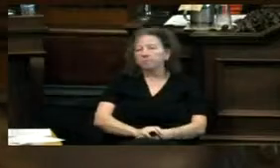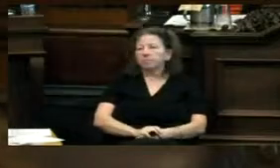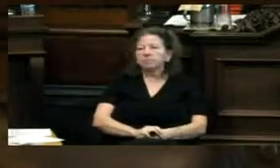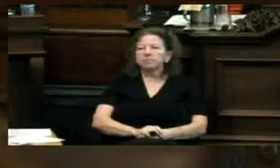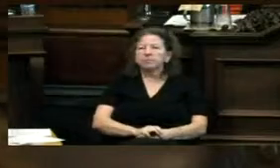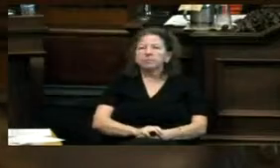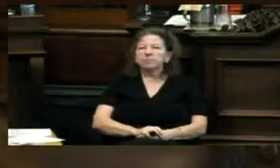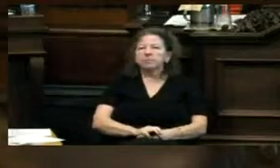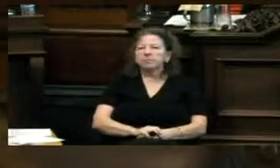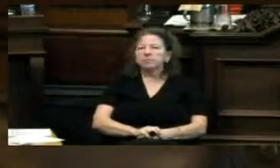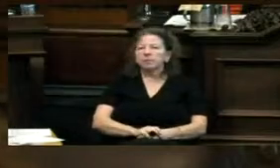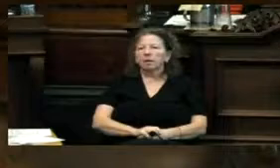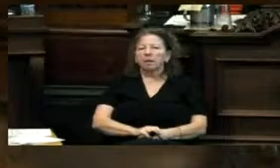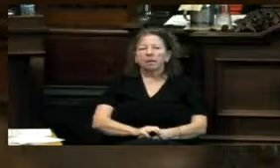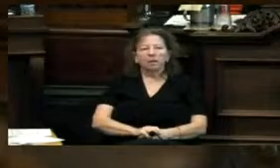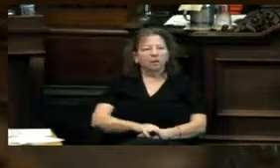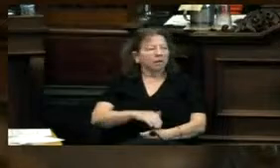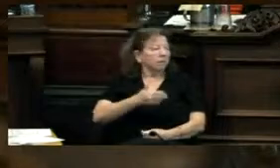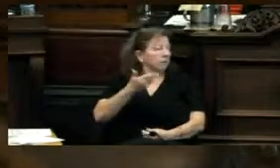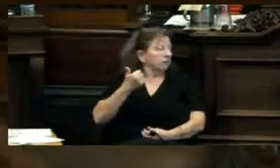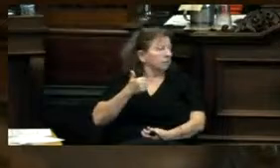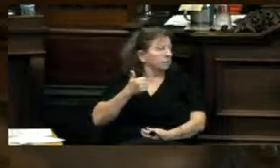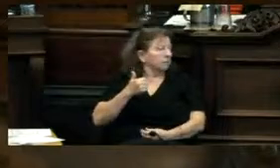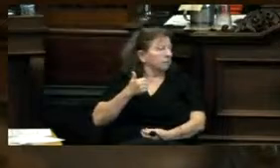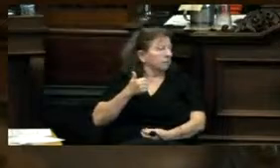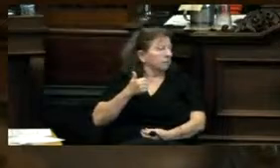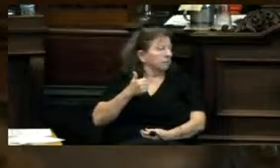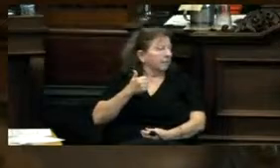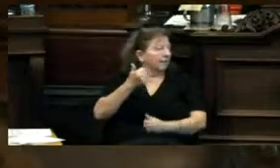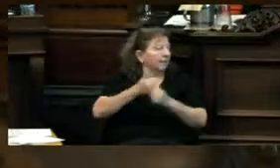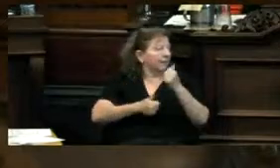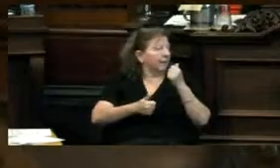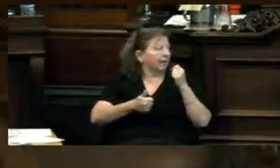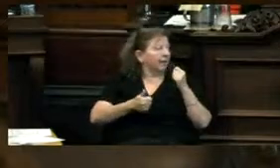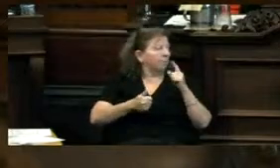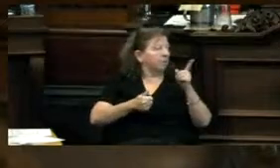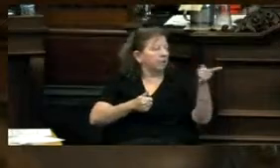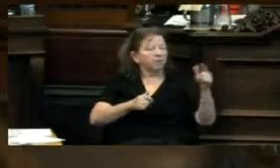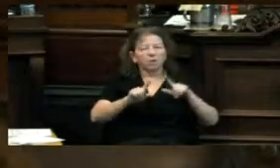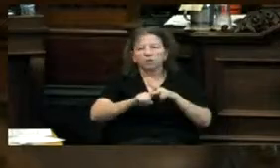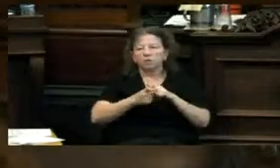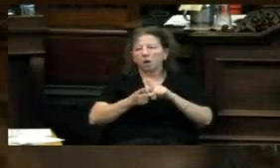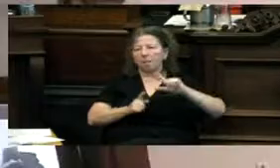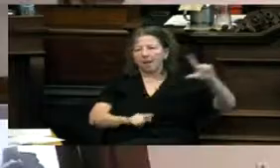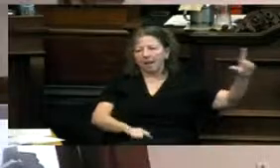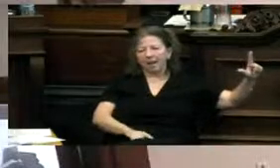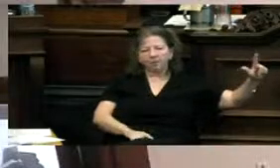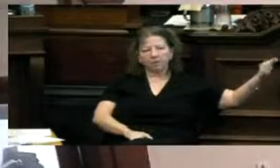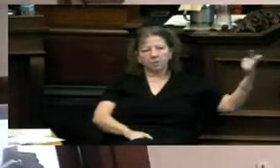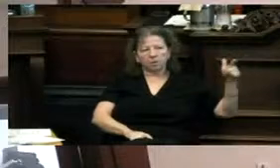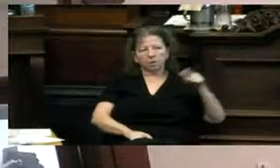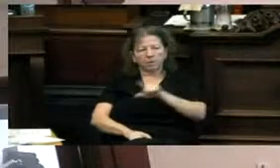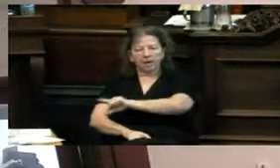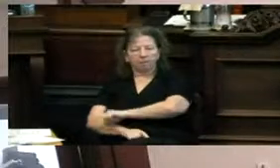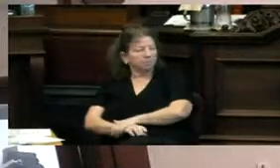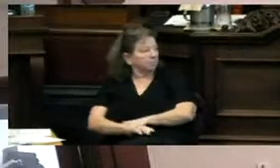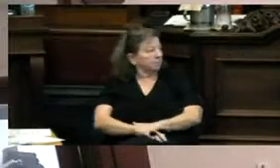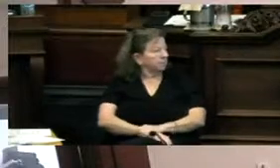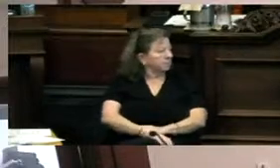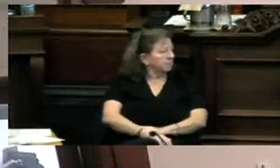discussion. So I'm opening the floor to hear that conversation and discussion. I'd love to entertain that. So at this time,